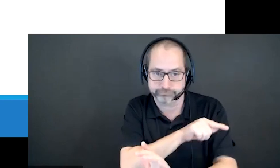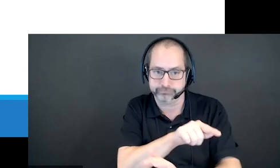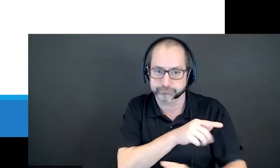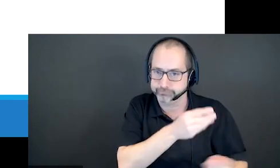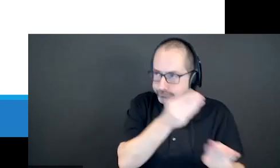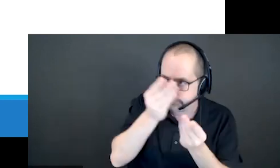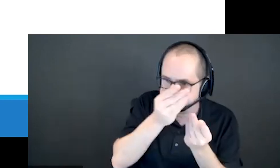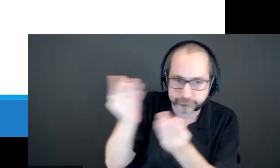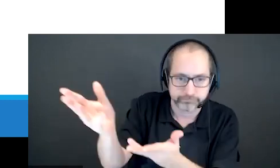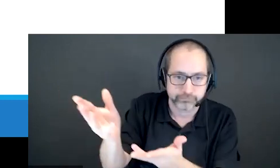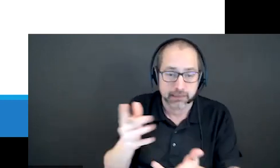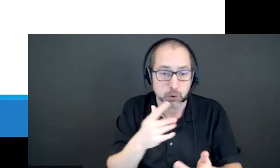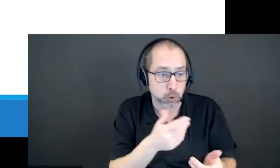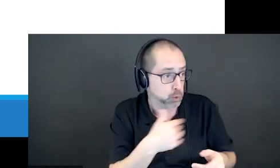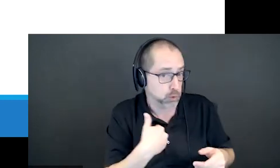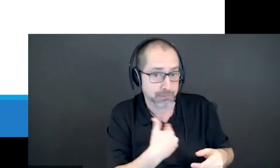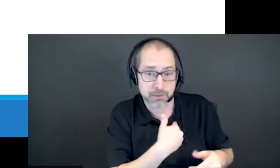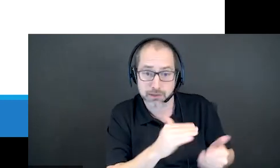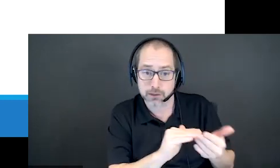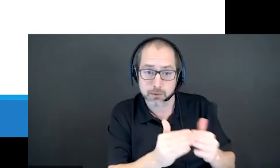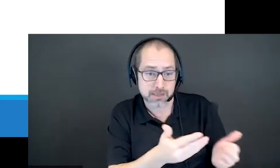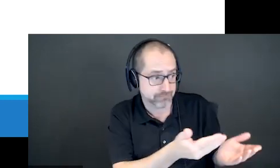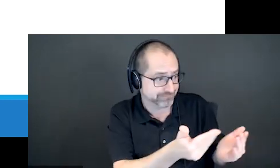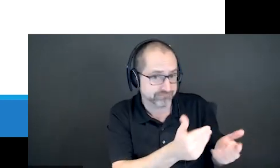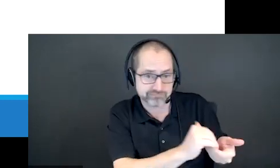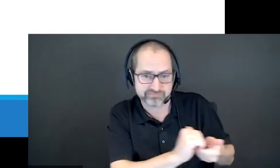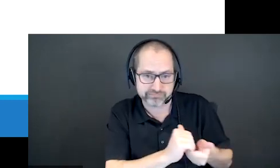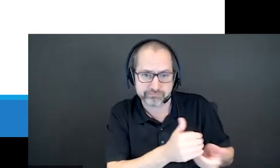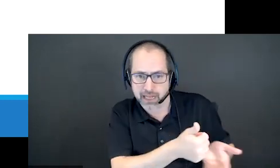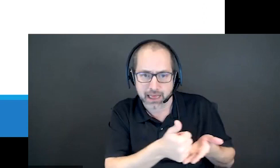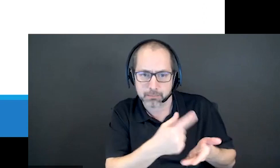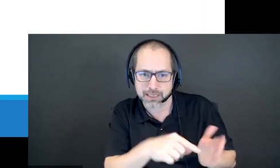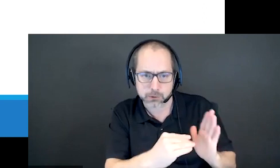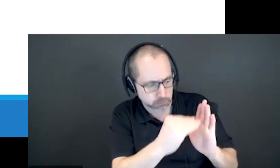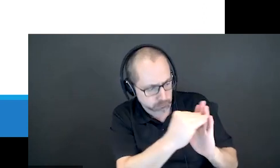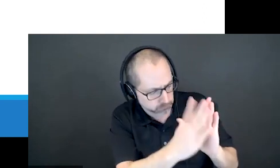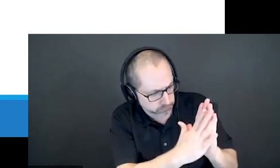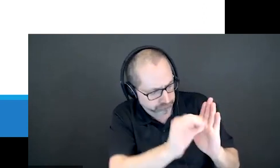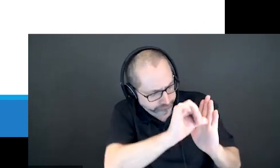community to help us highlight what the most important points that should be considered by